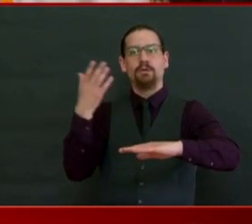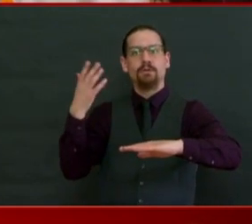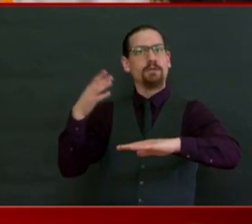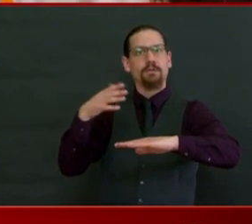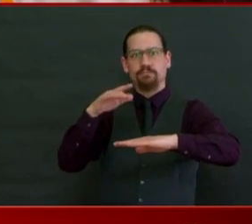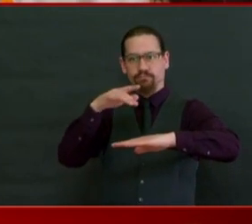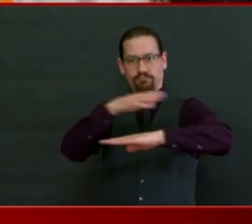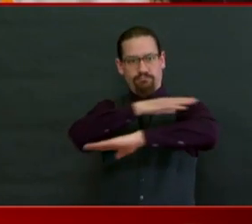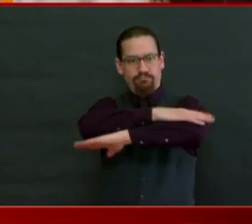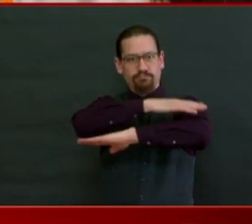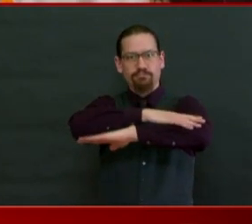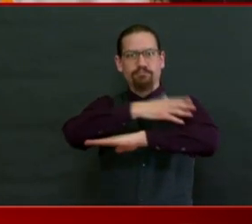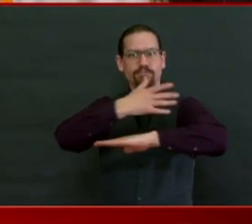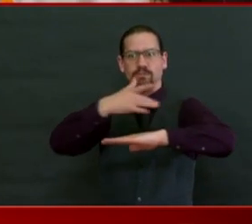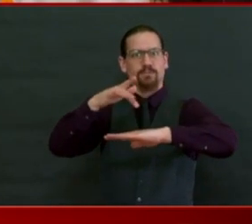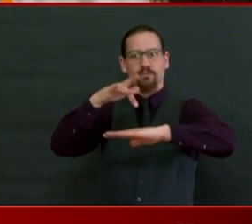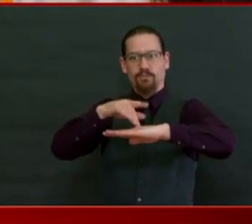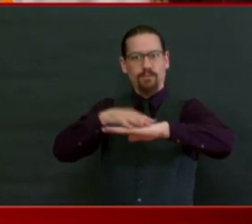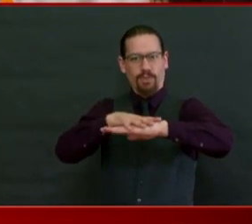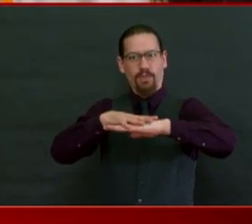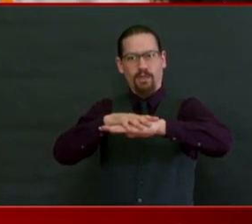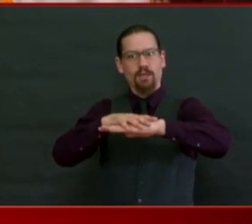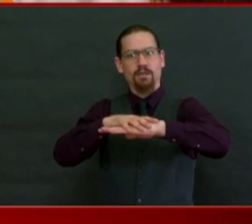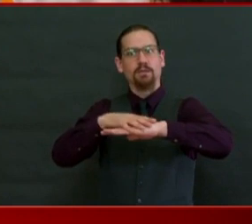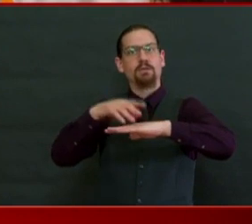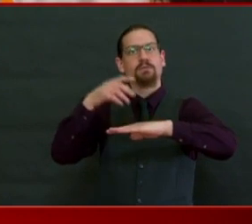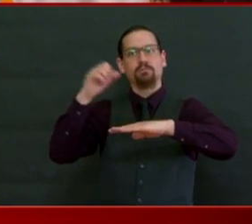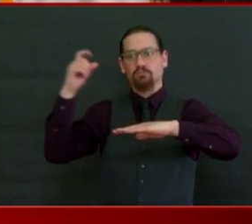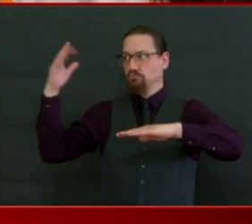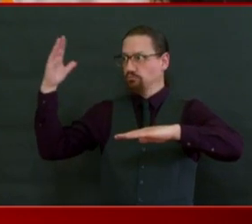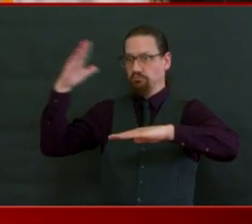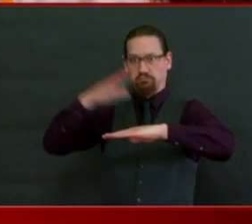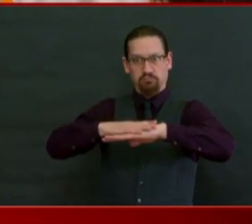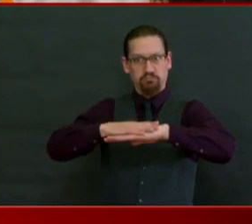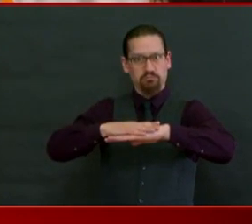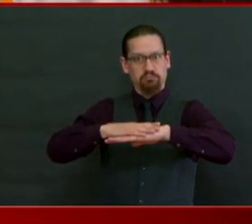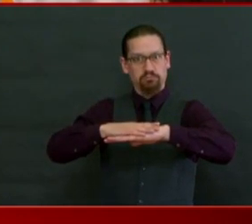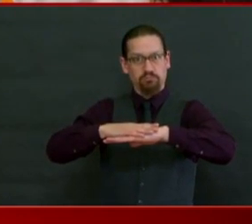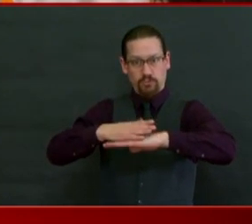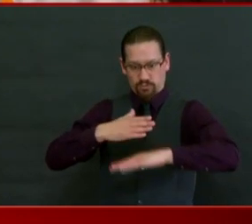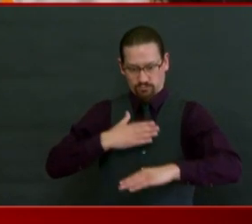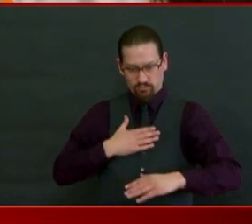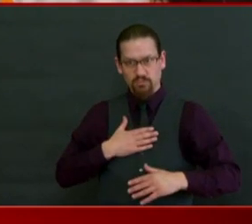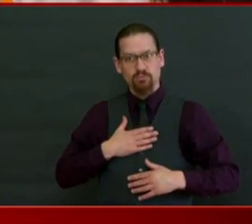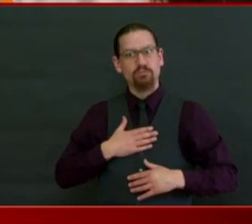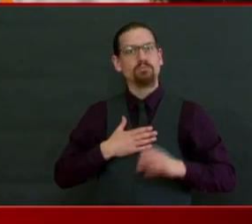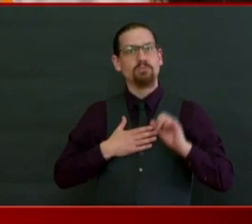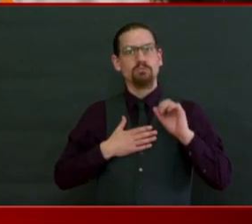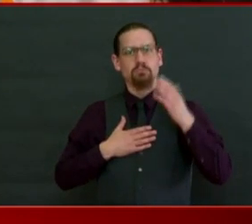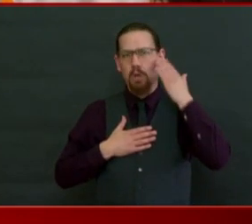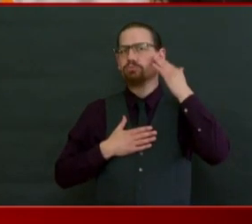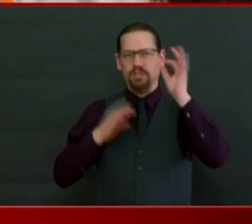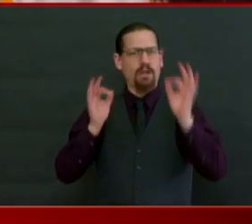BECAUSE OF DROPLET TRANSMISSION AND THE CONCERN THAT A VIRUS CAN TOUCH A SURFACE, TRANSMISSION